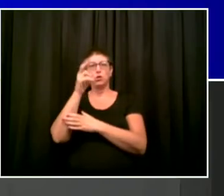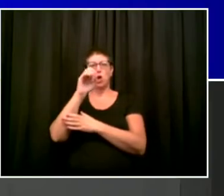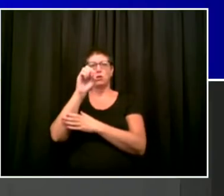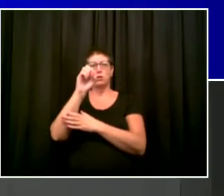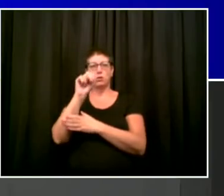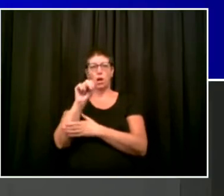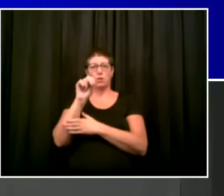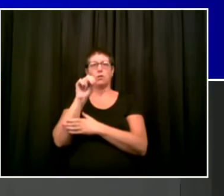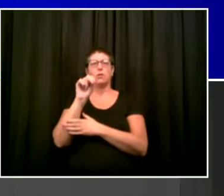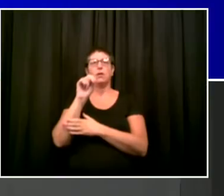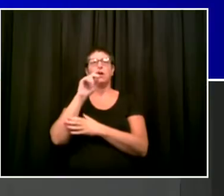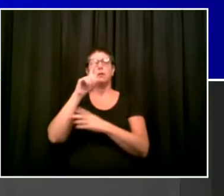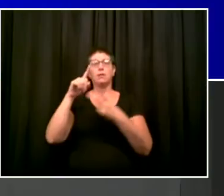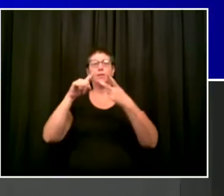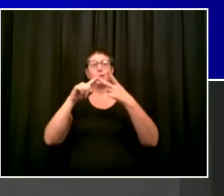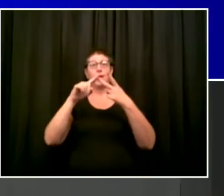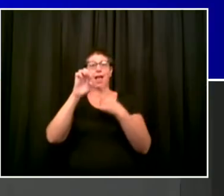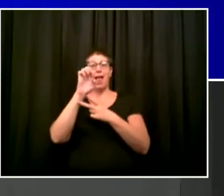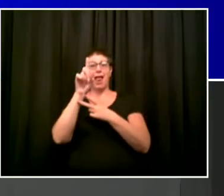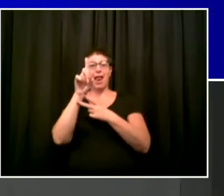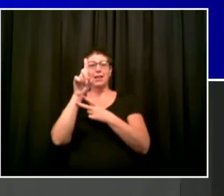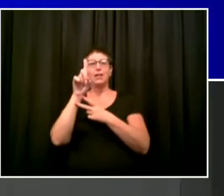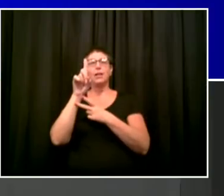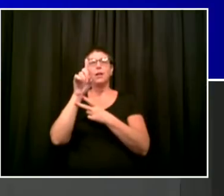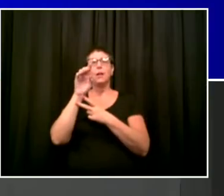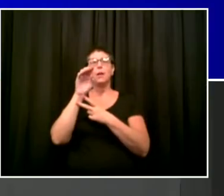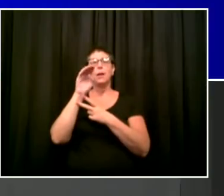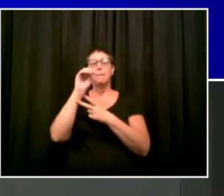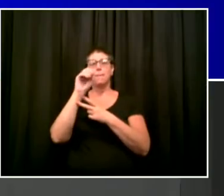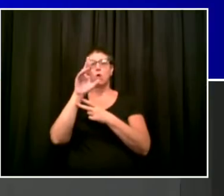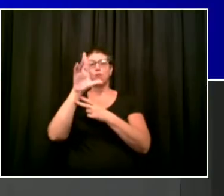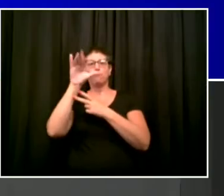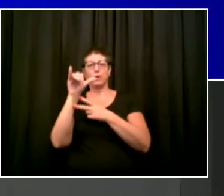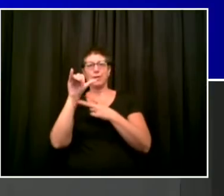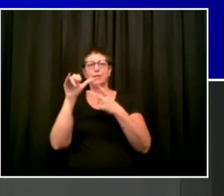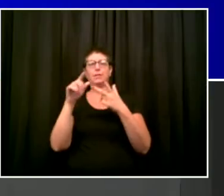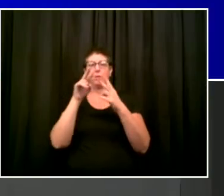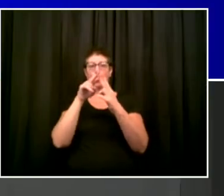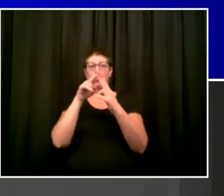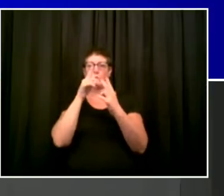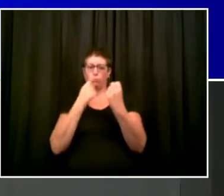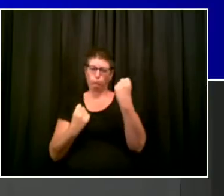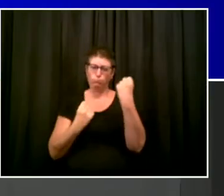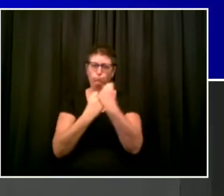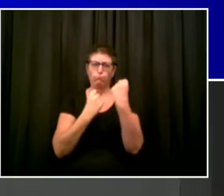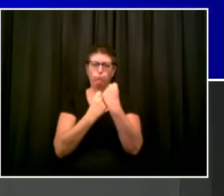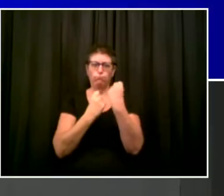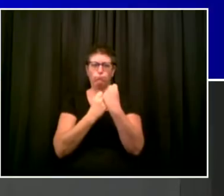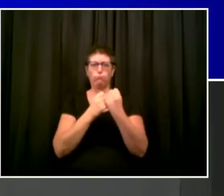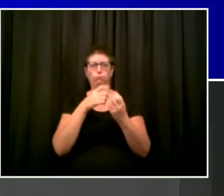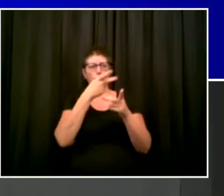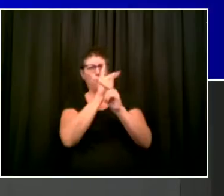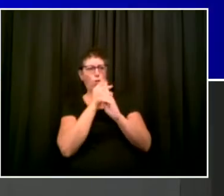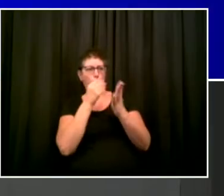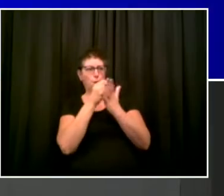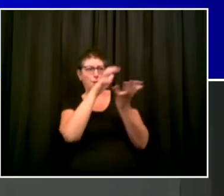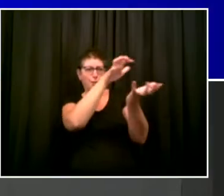JOHNSON AND -- THEY OFFERED AN OP-ED.